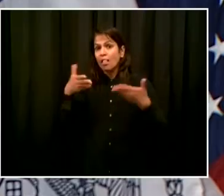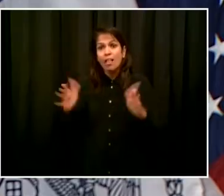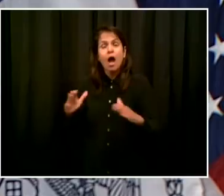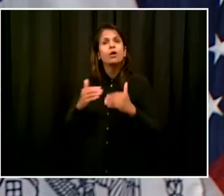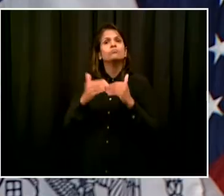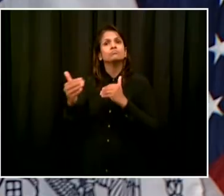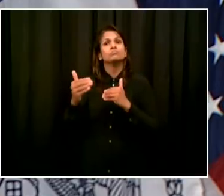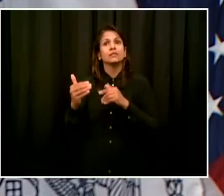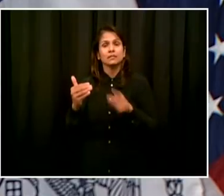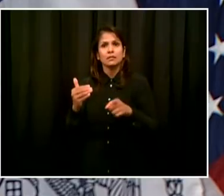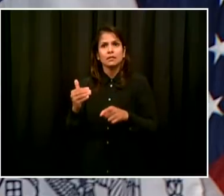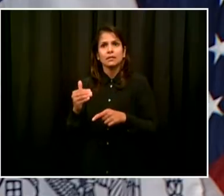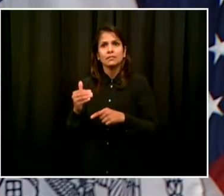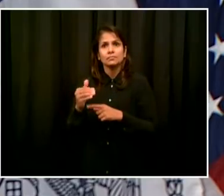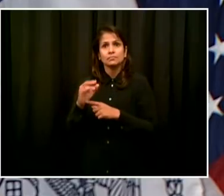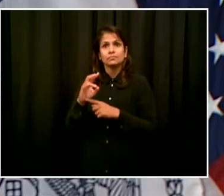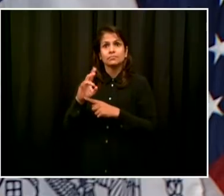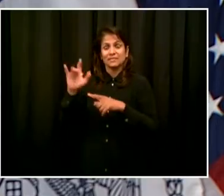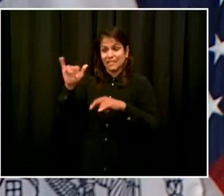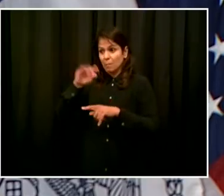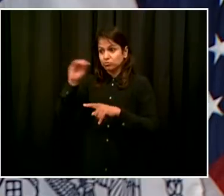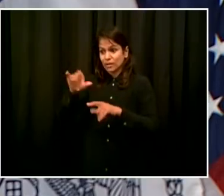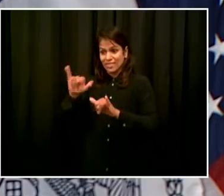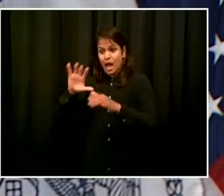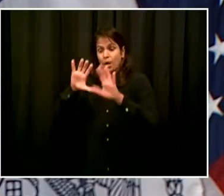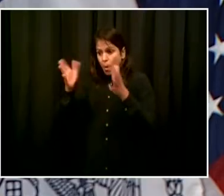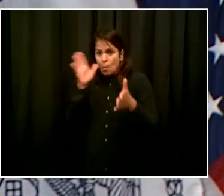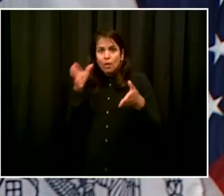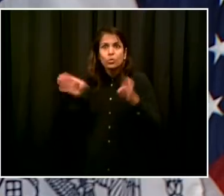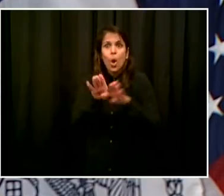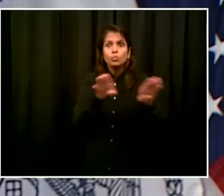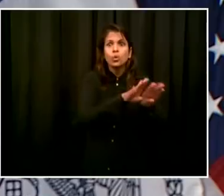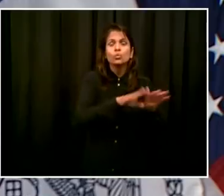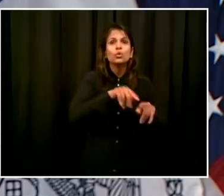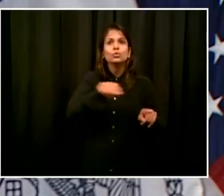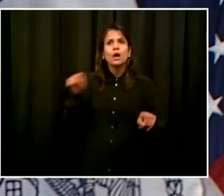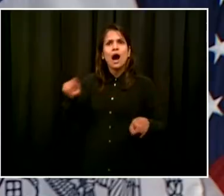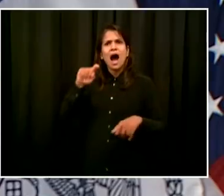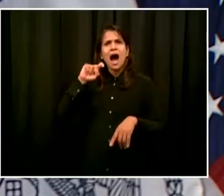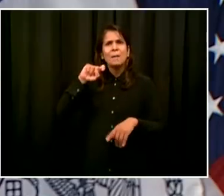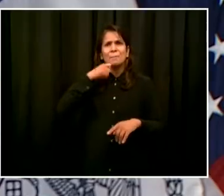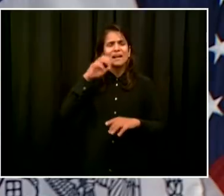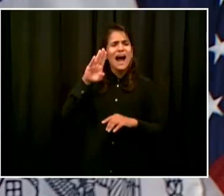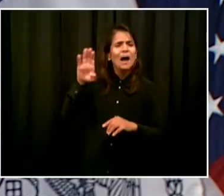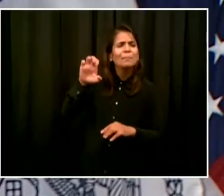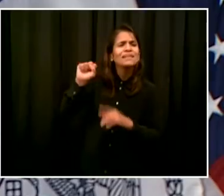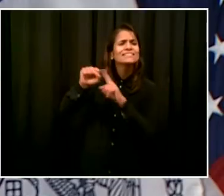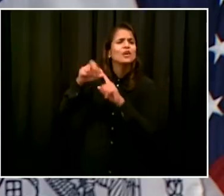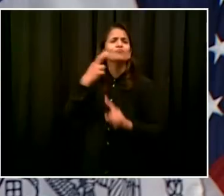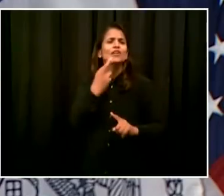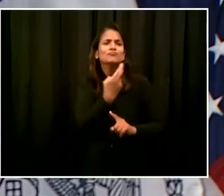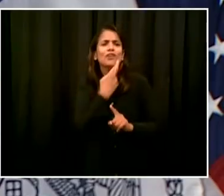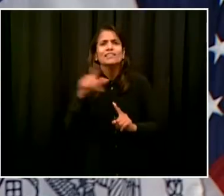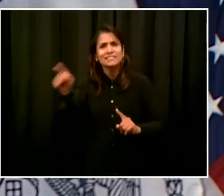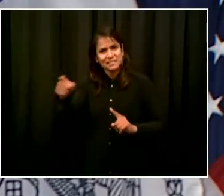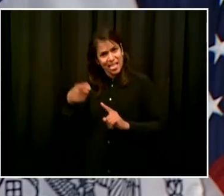OUTDOOR DINING THAT 99% WILL ALL BE DRINKING